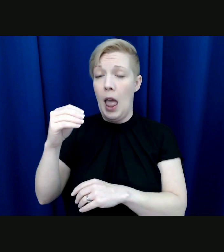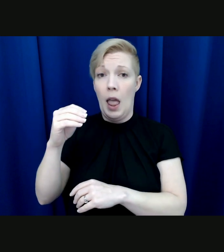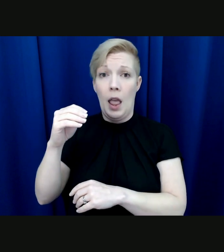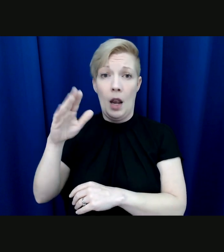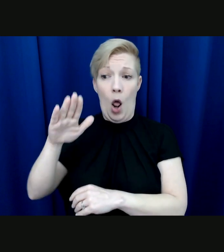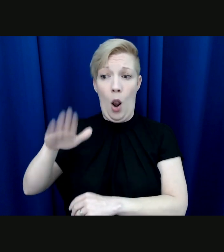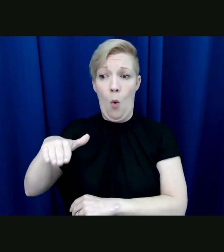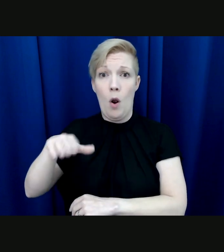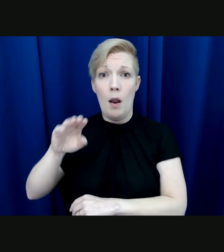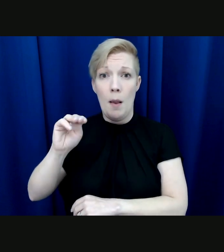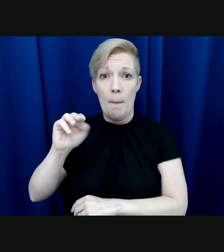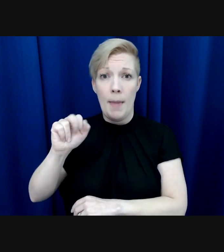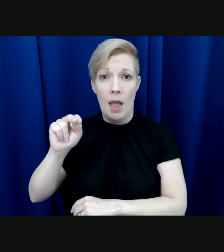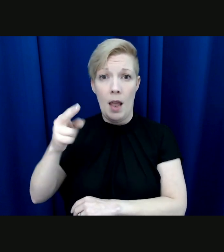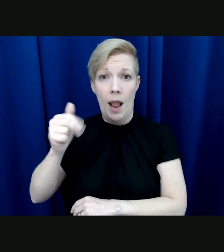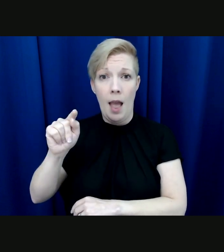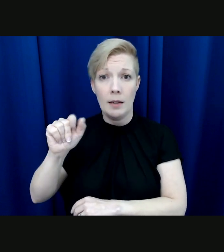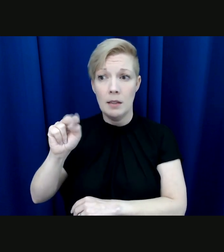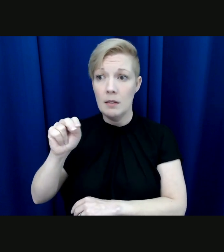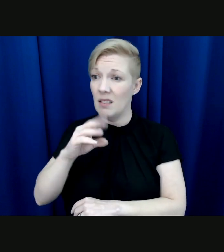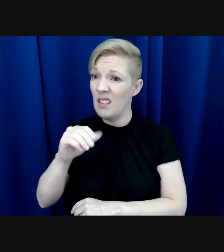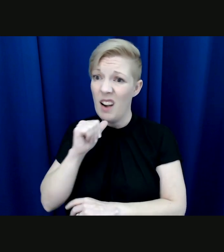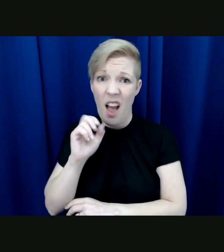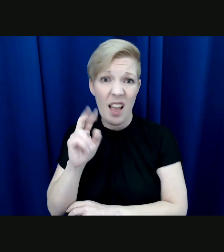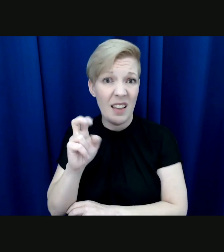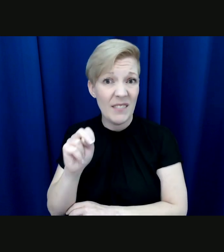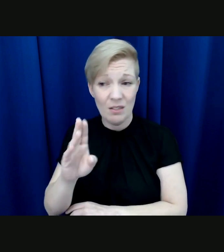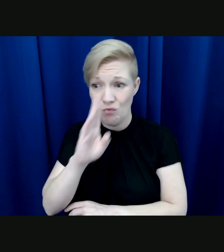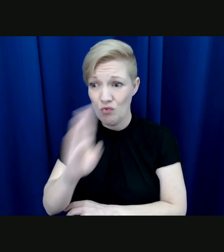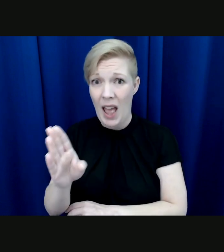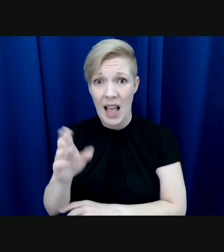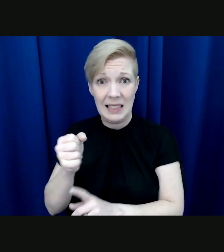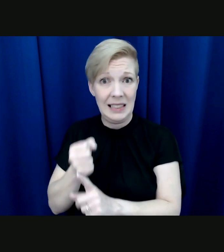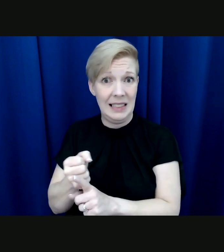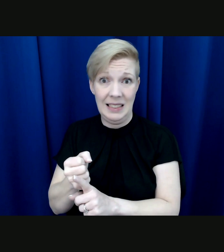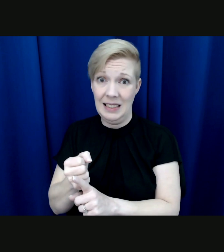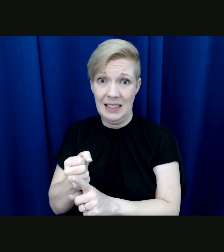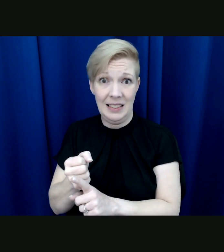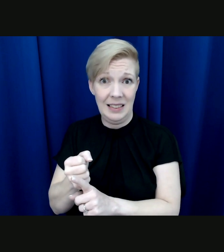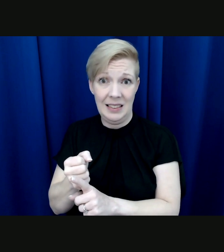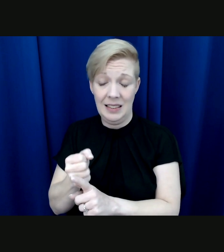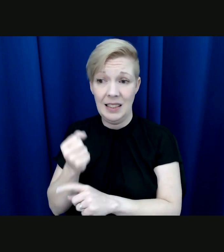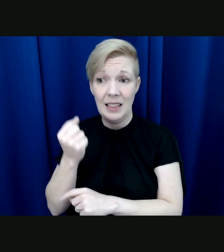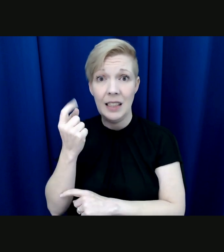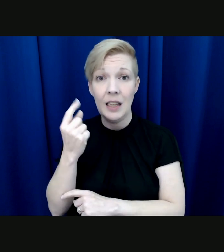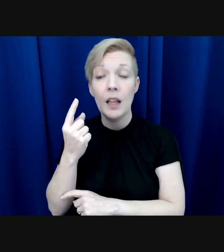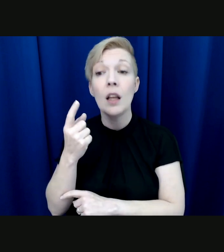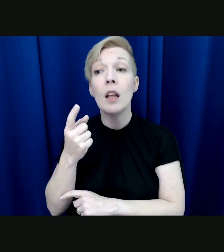It I think that's and I think not just for me, but I think for the general public,